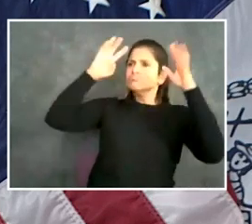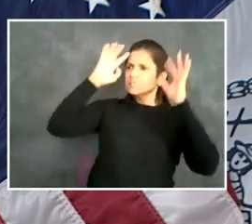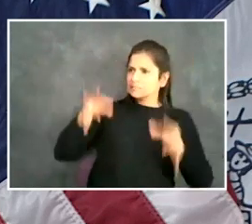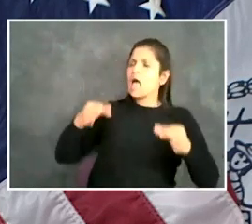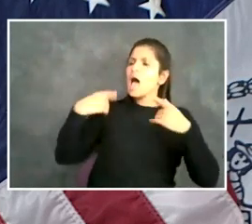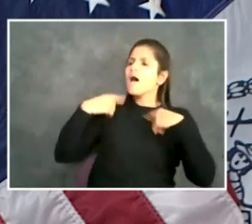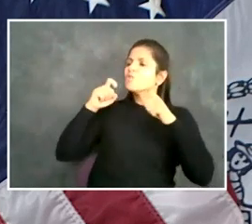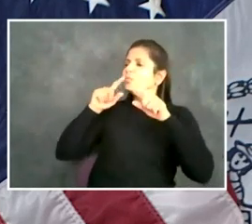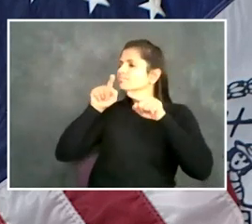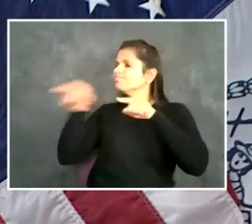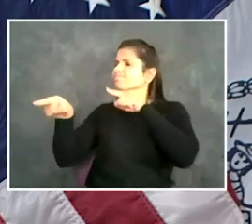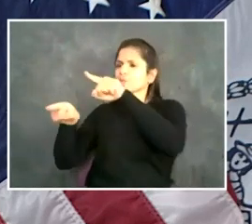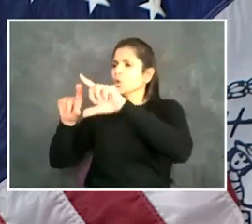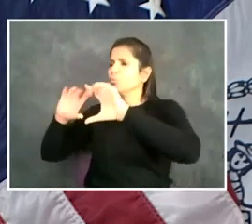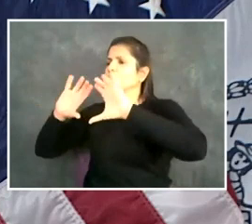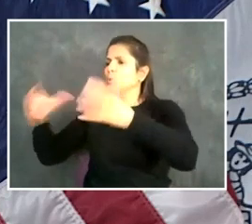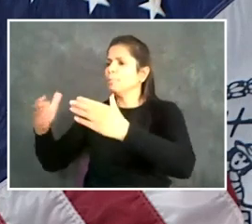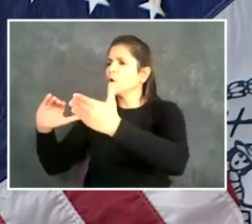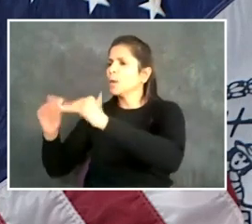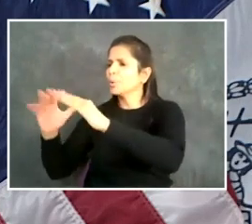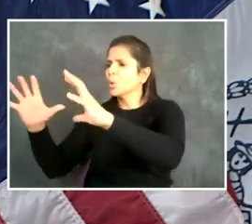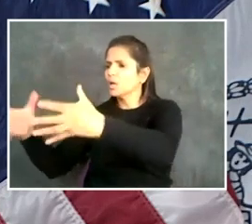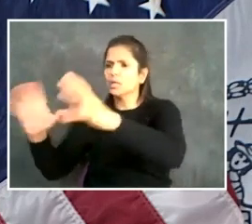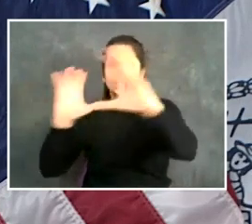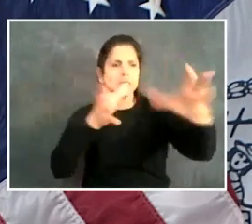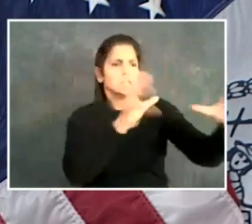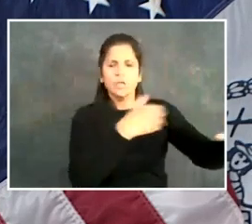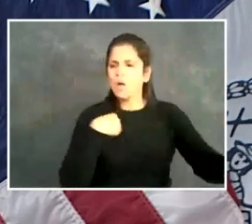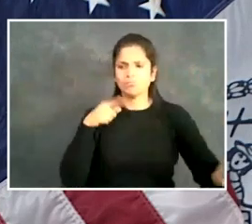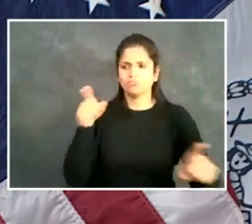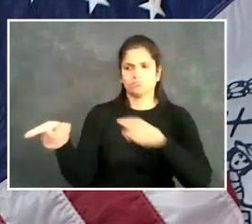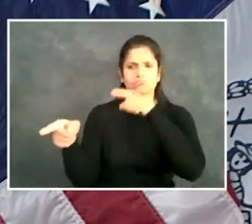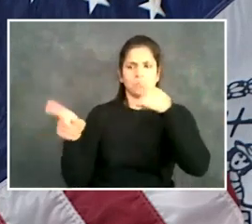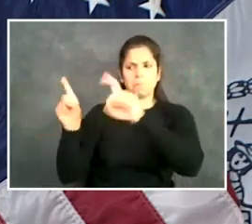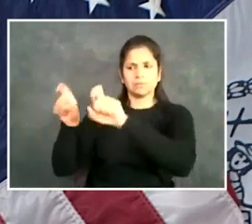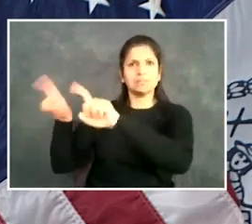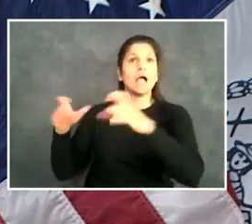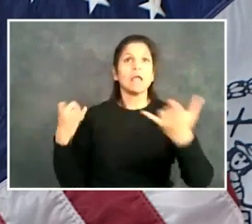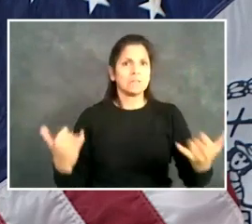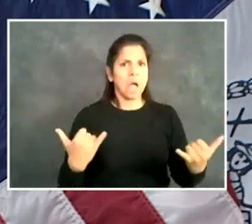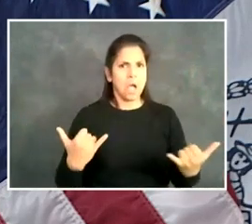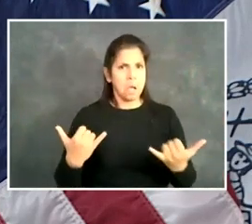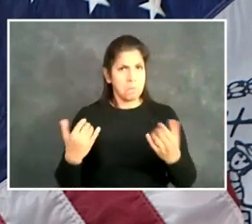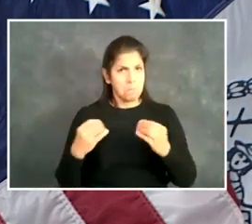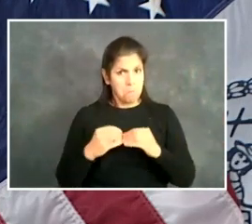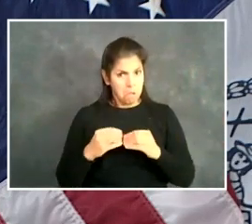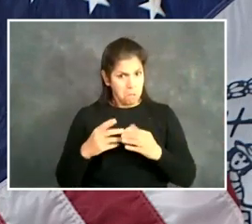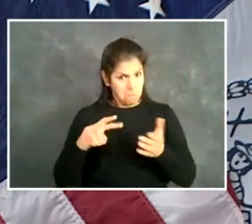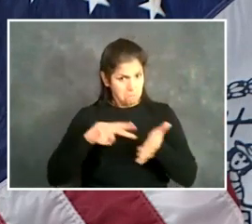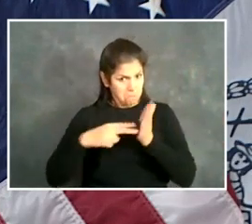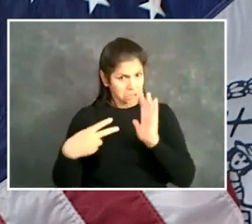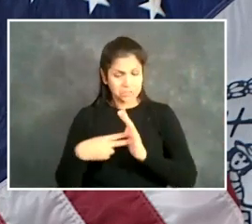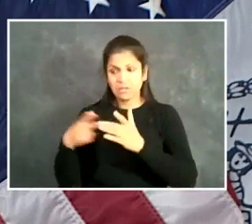IT IS PROGRESSING AND ARE WE SAYING TO THE RESIDENTS, ARE WE CHANGING THE GUIDANCE TO SAY IF